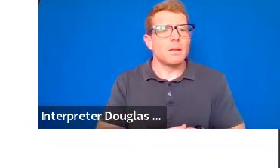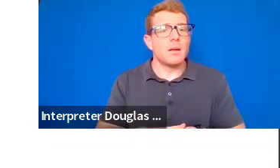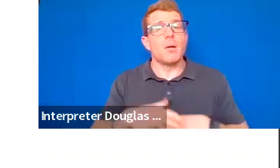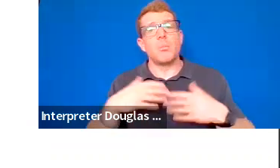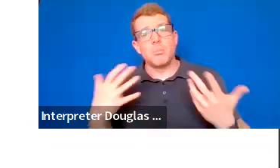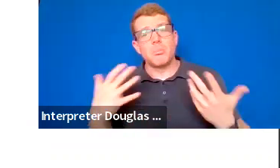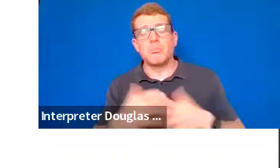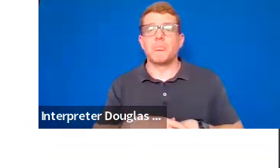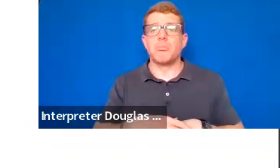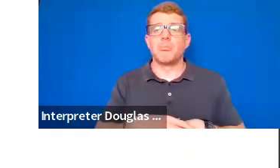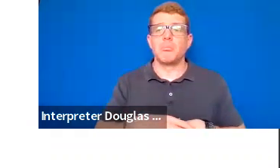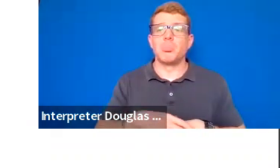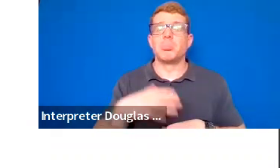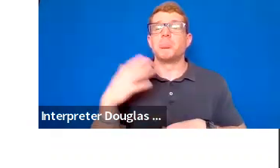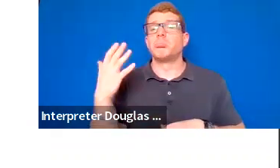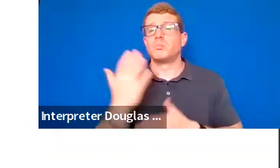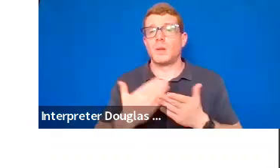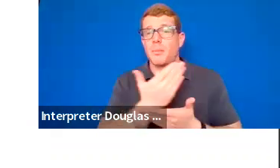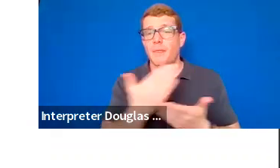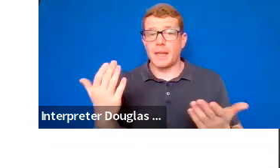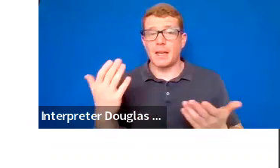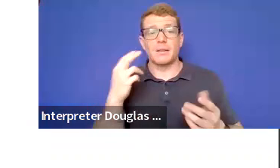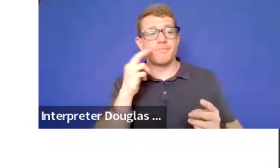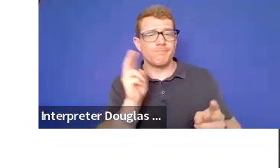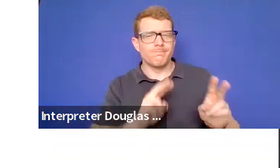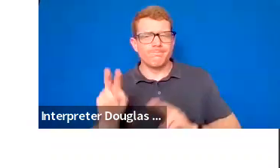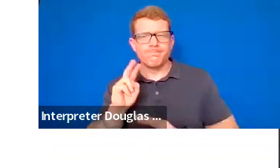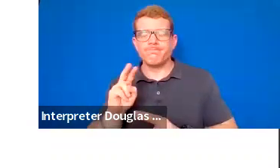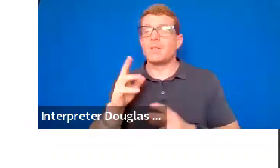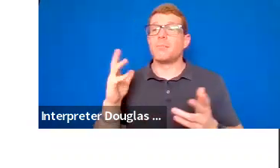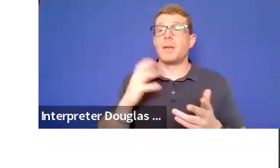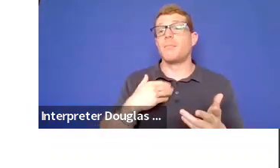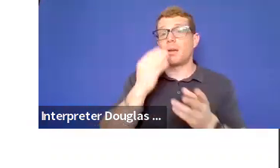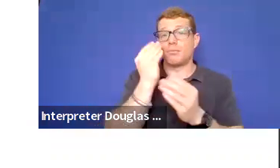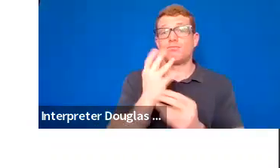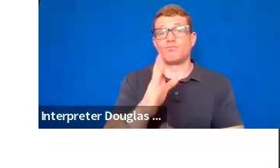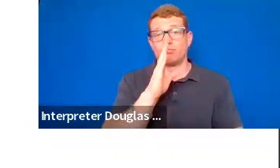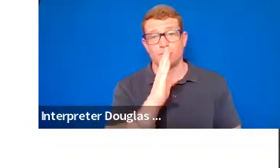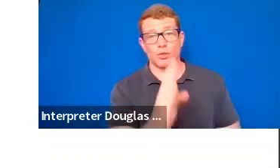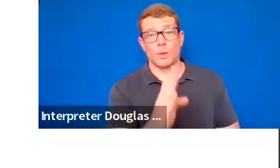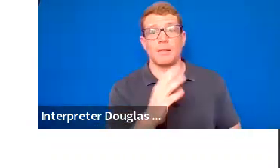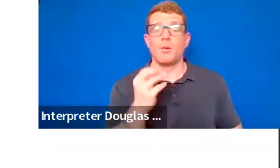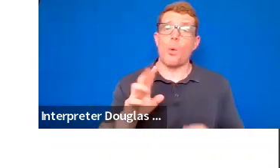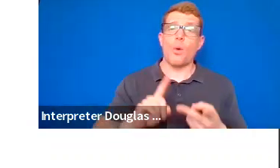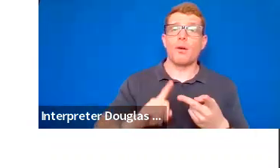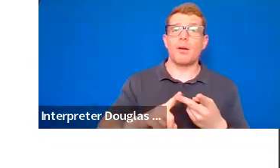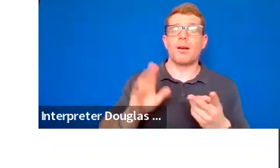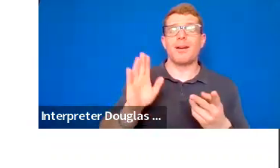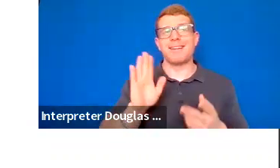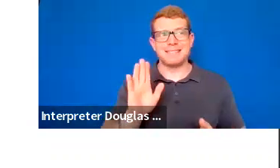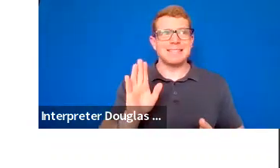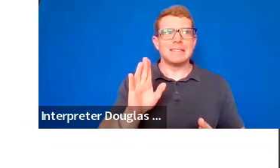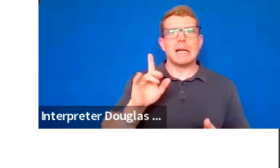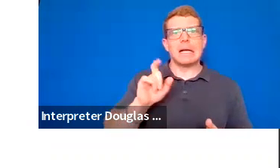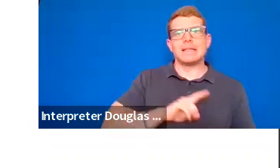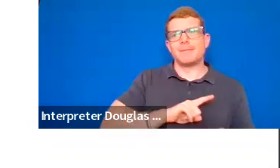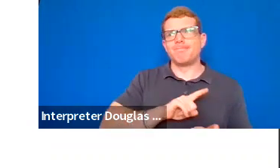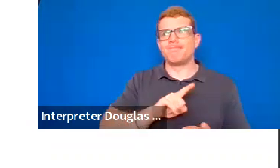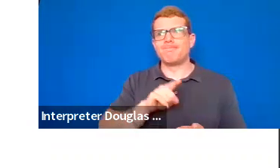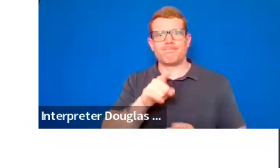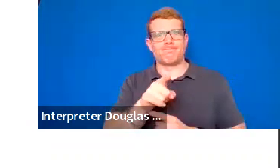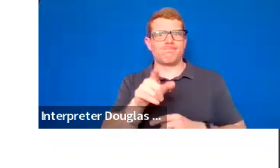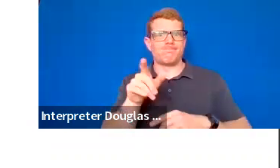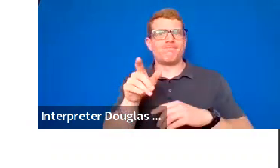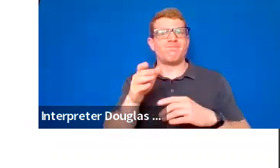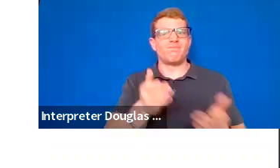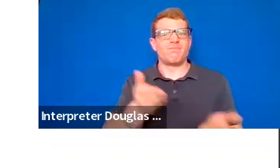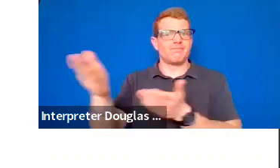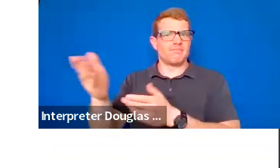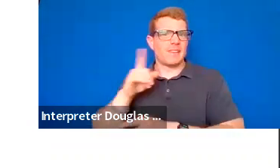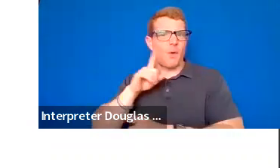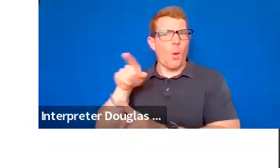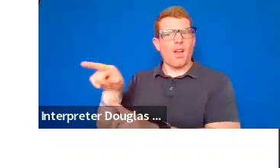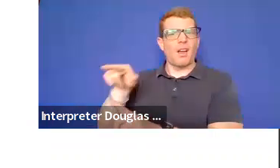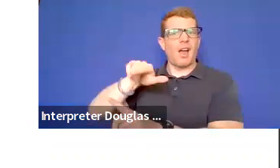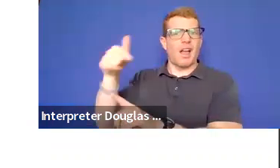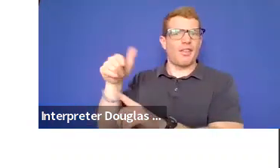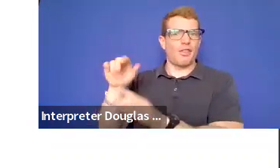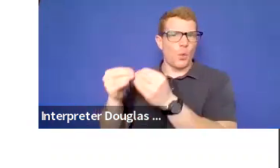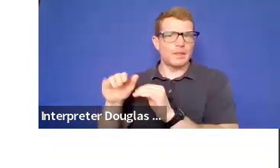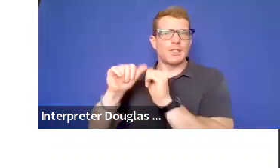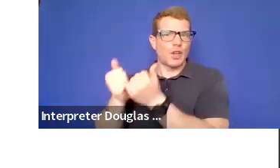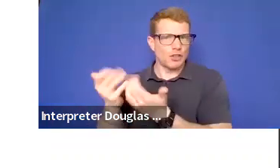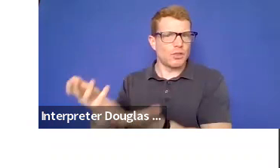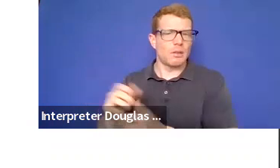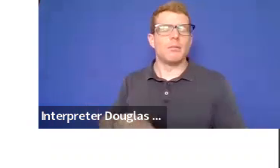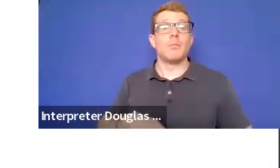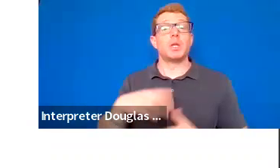We're giving the information directly and sometimes, we might be referring you to other agencies that can assist with some of the things that people call us for. sometimes there's disability related concerns You know people like to talk about.